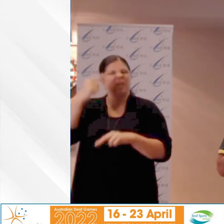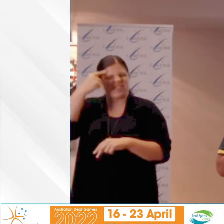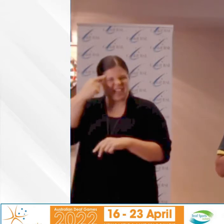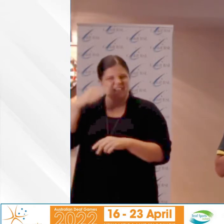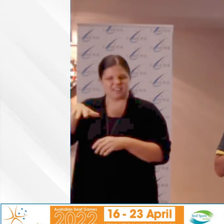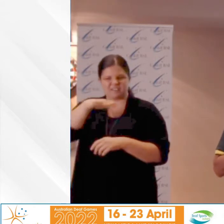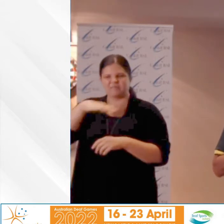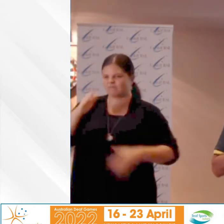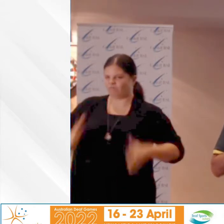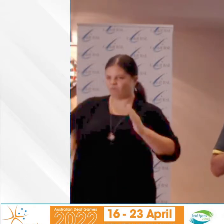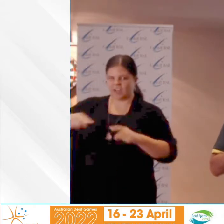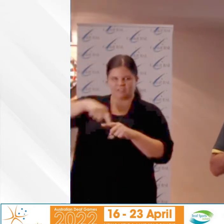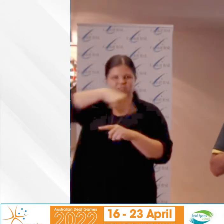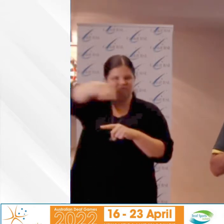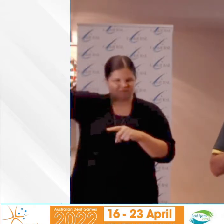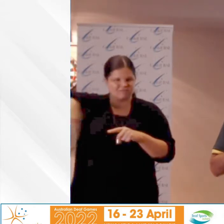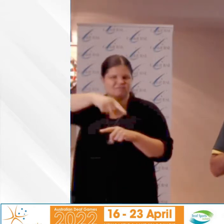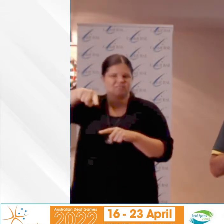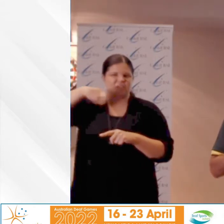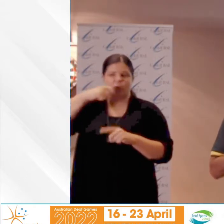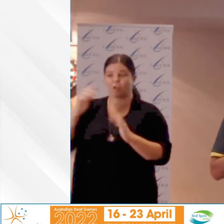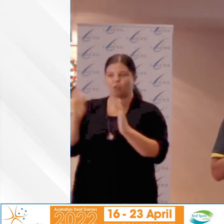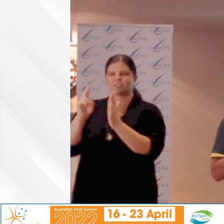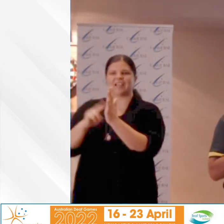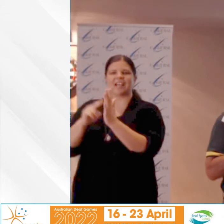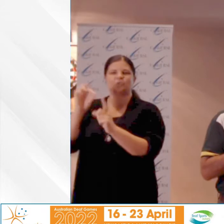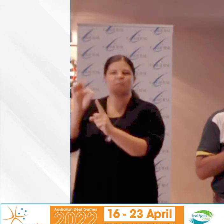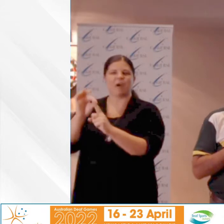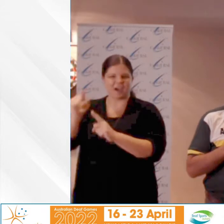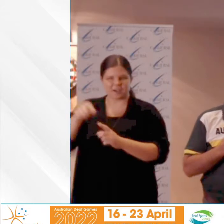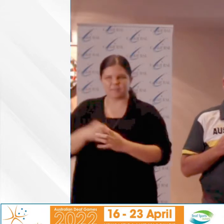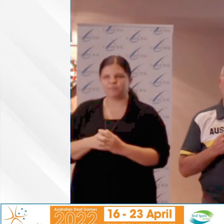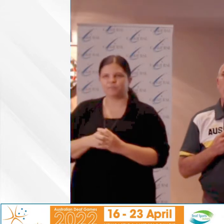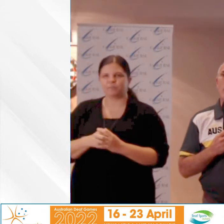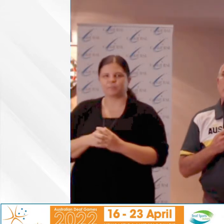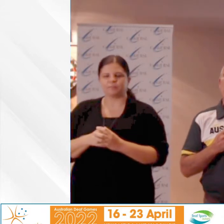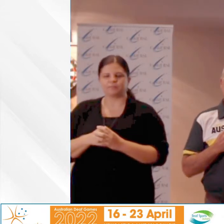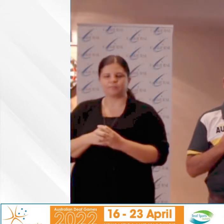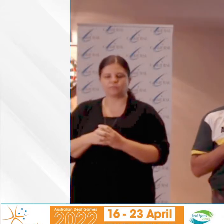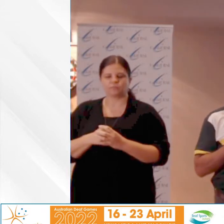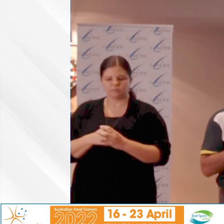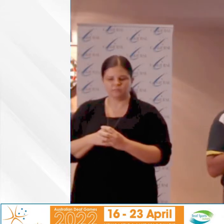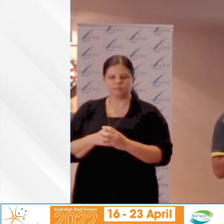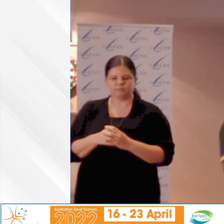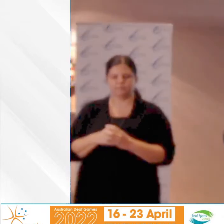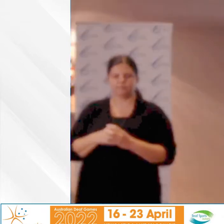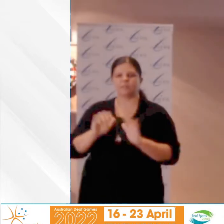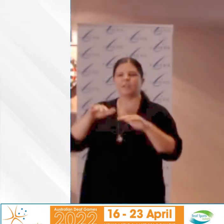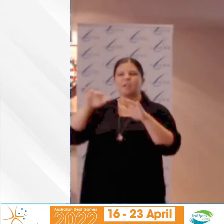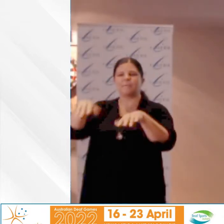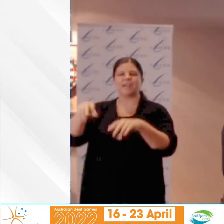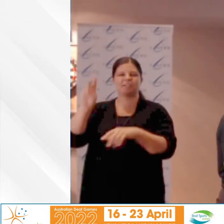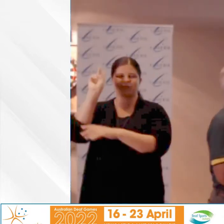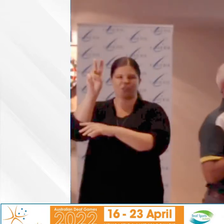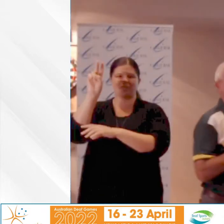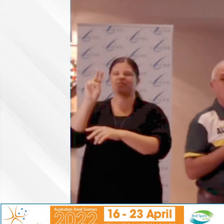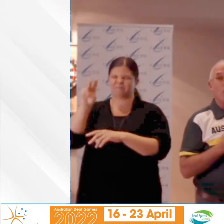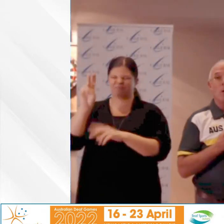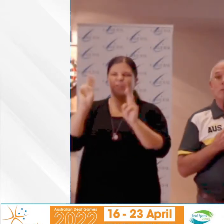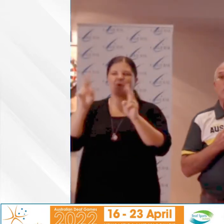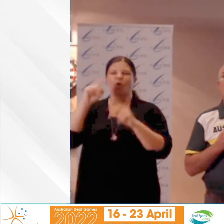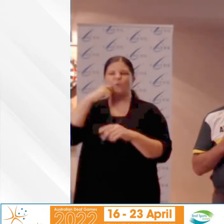running track near the National Park Beach volleyball with Nobby's beach football and futsal